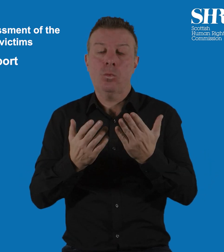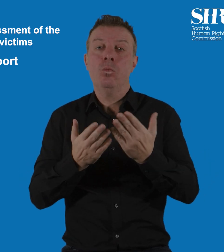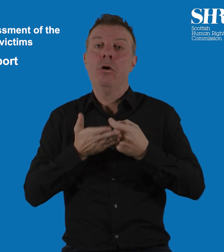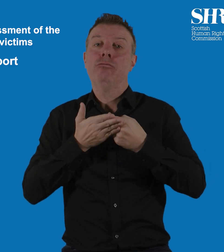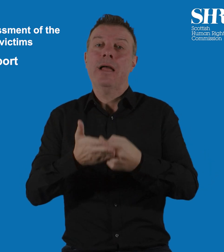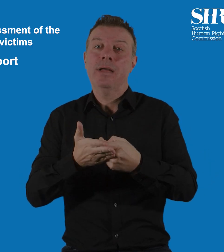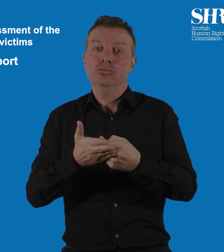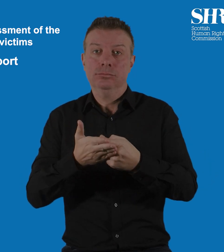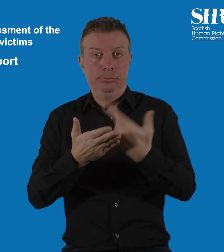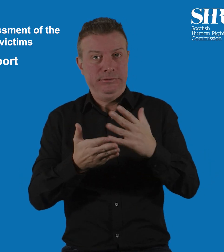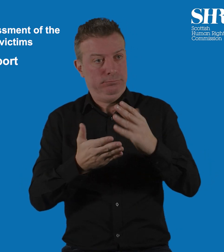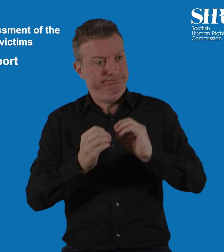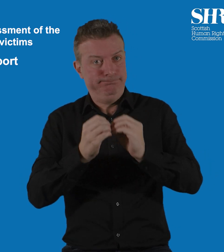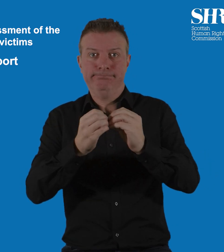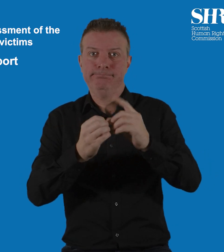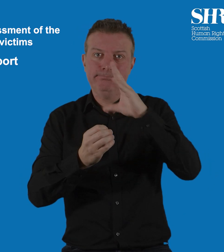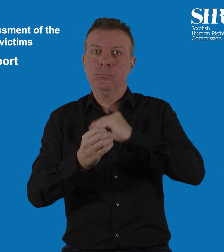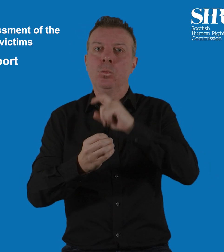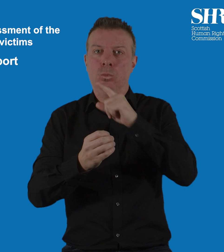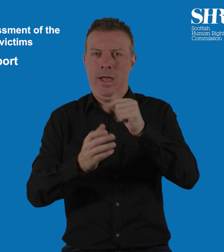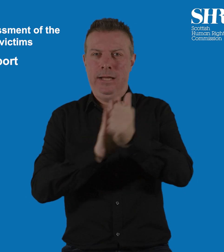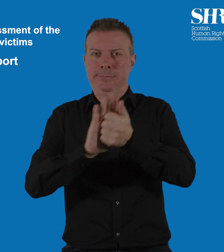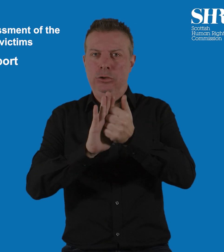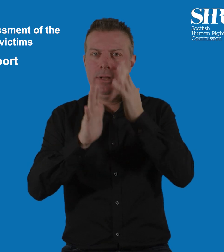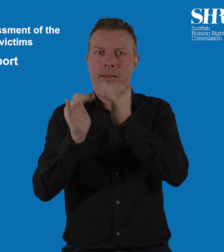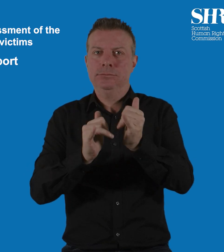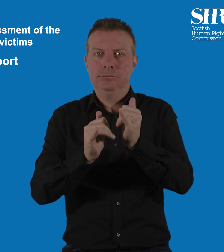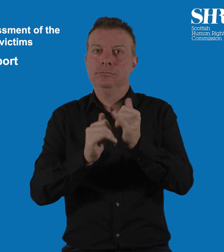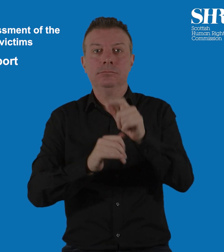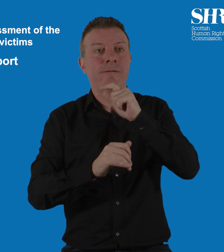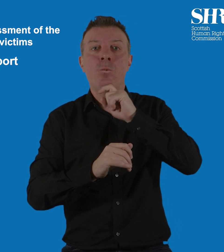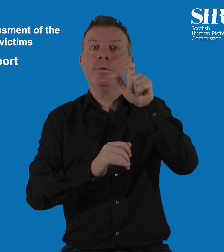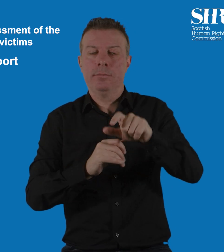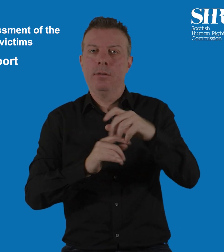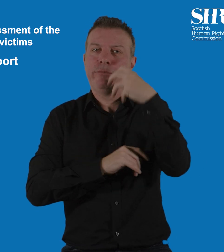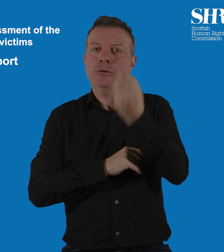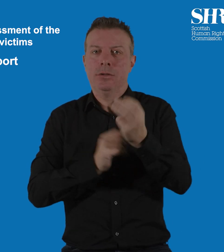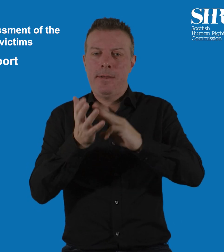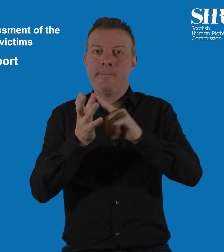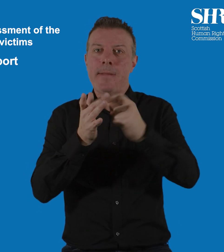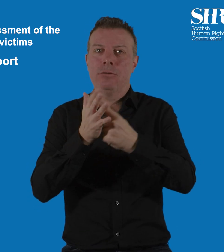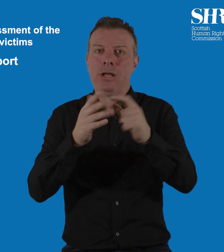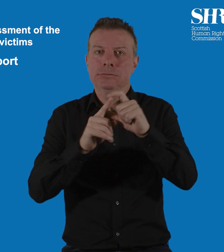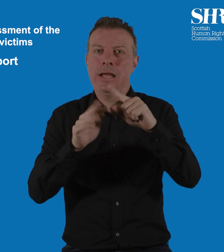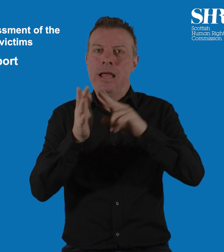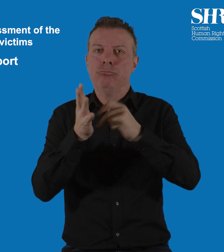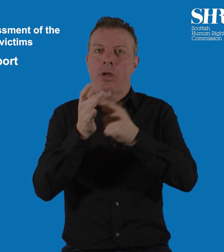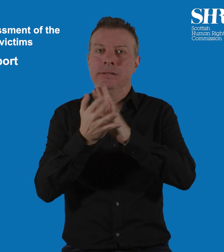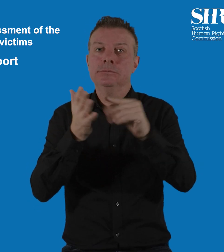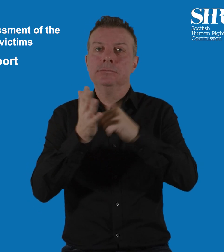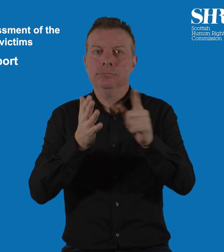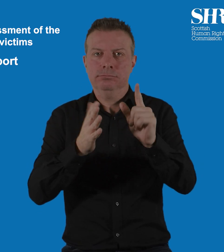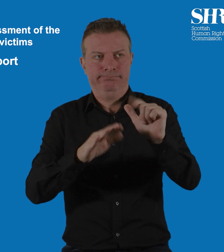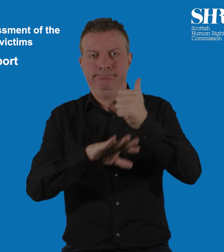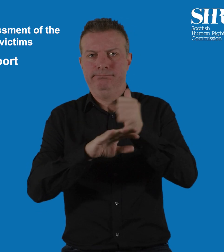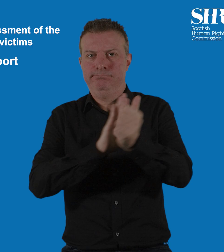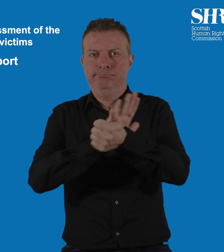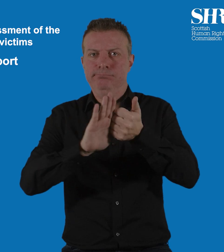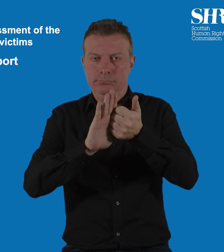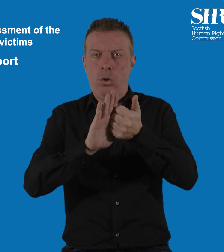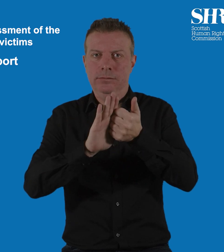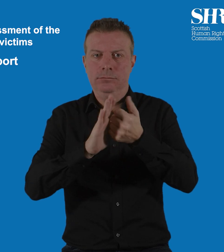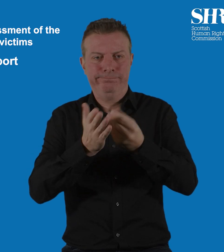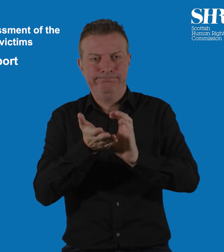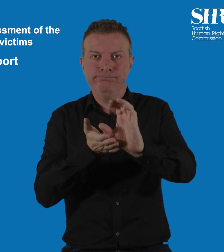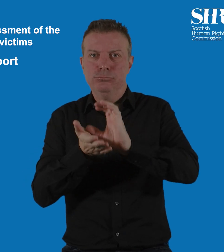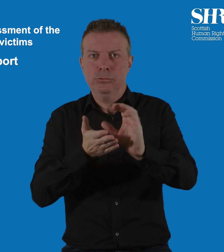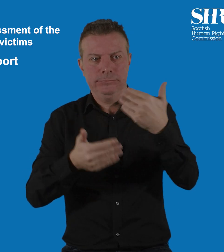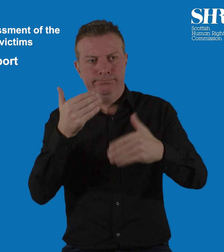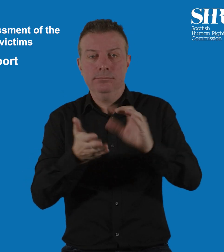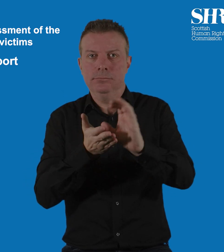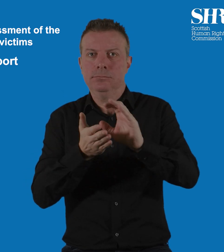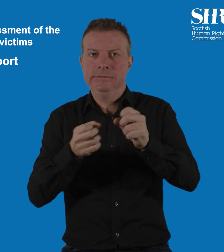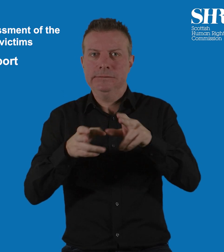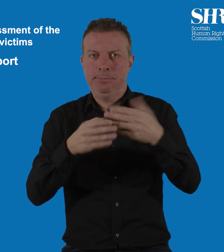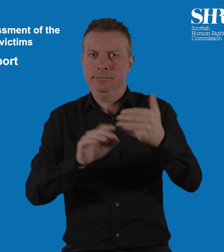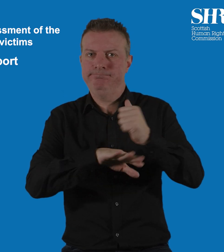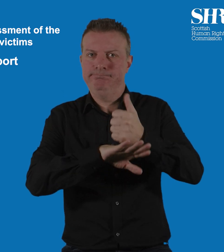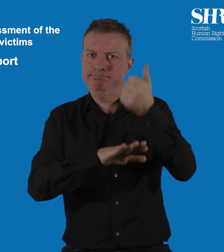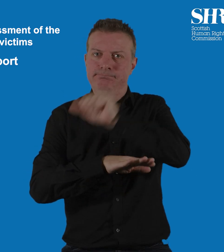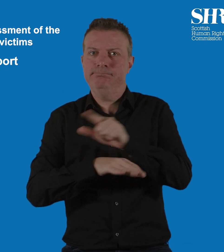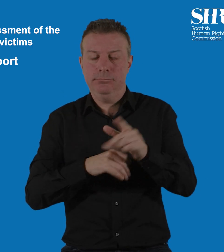The recommendations are informed by expert analysis from Professor Mairead Enright, an authority on redress systems.